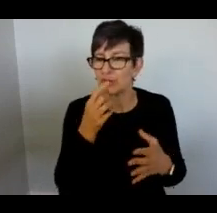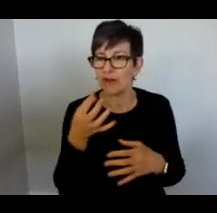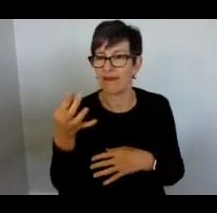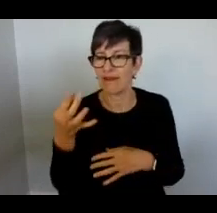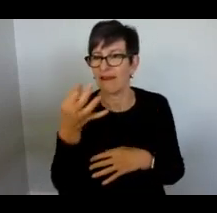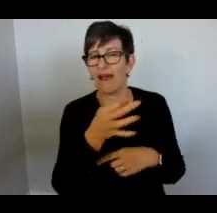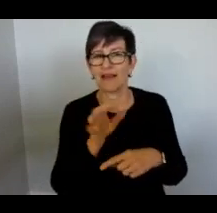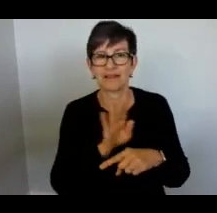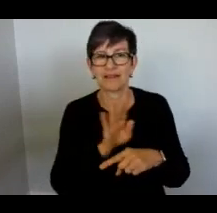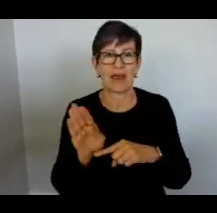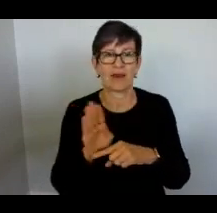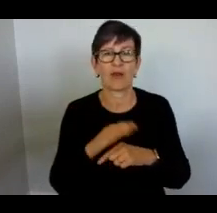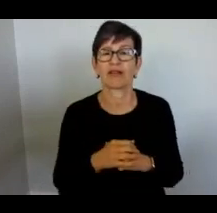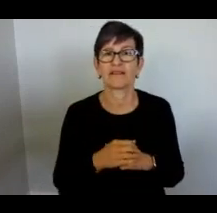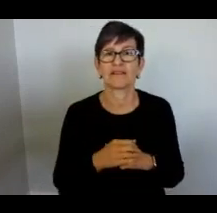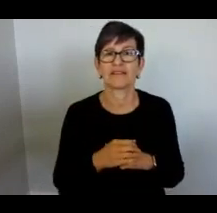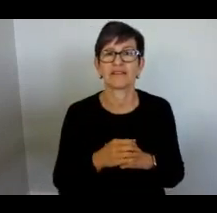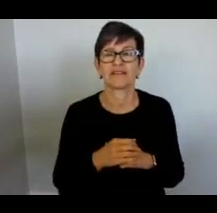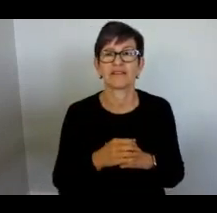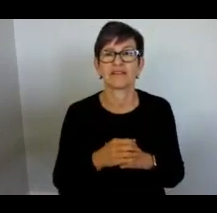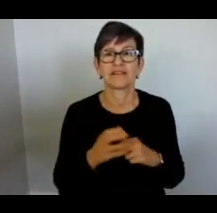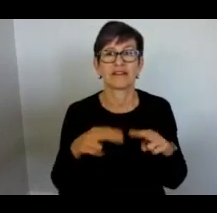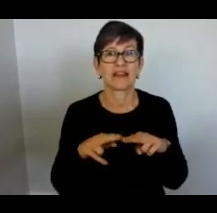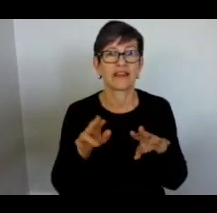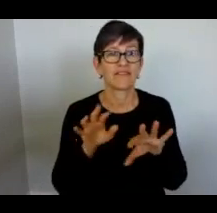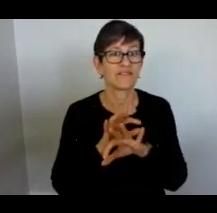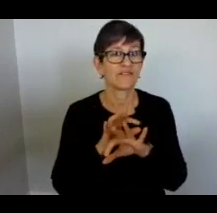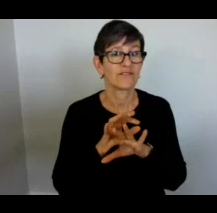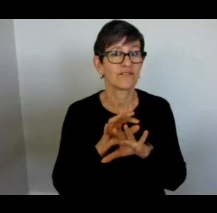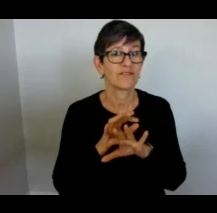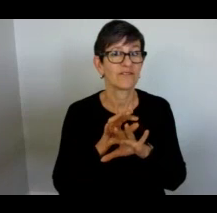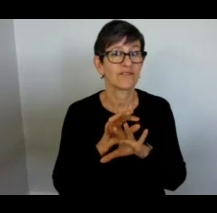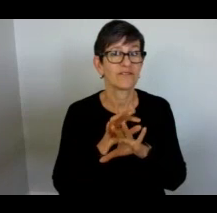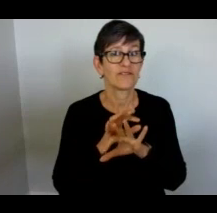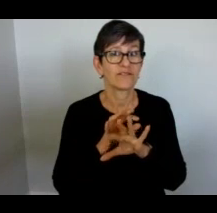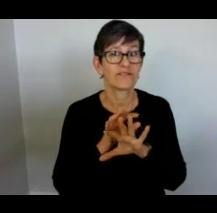today. Otherwise if you have anymore questions you can send them through, you're welcome to.